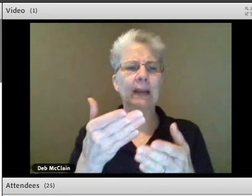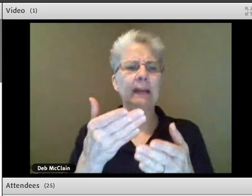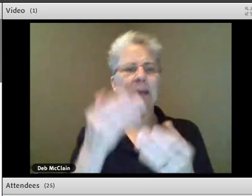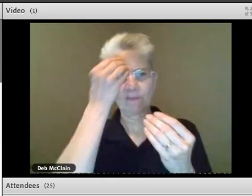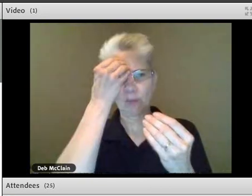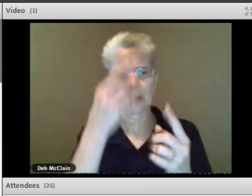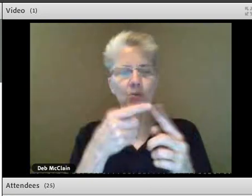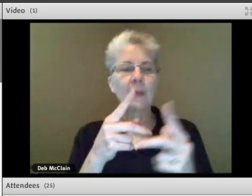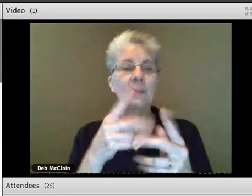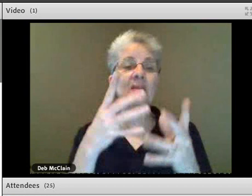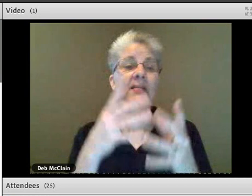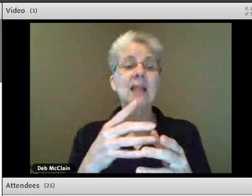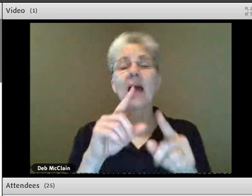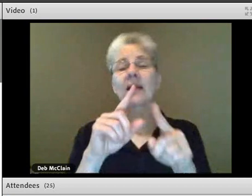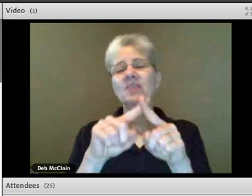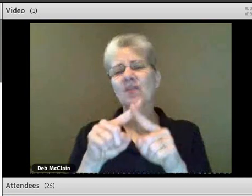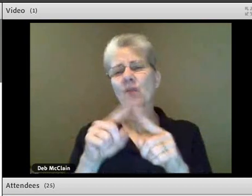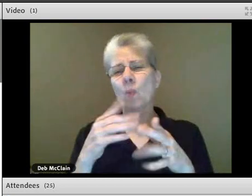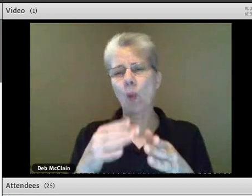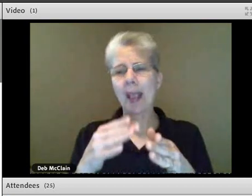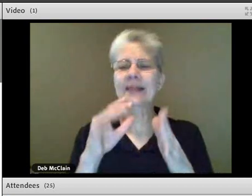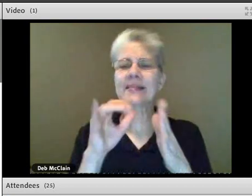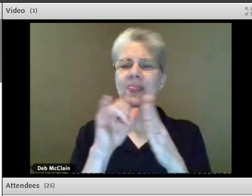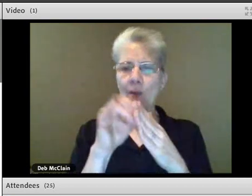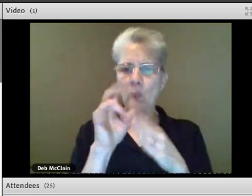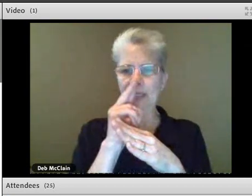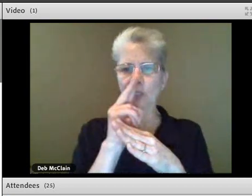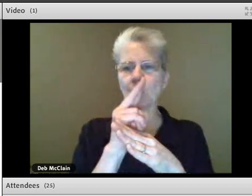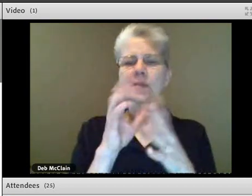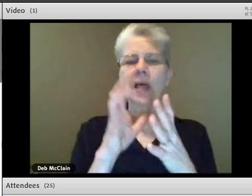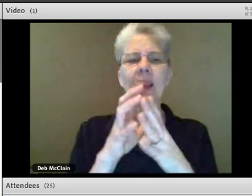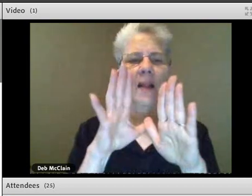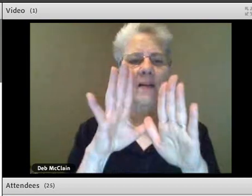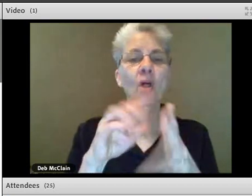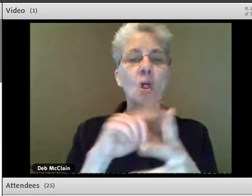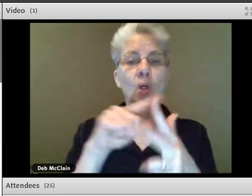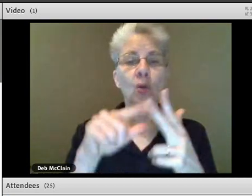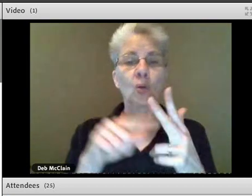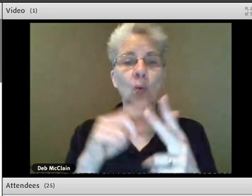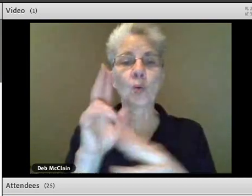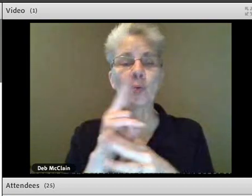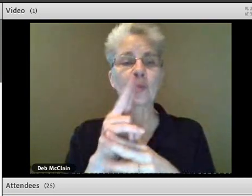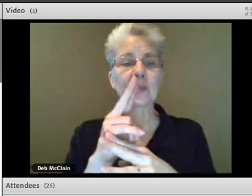There's a lot of really great ways... a lot of really great reasons to use a learning management system,